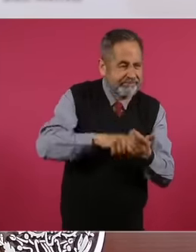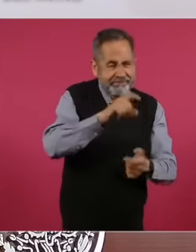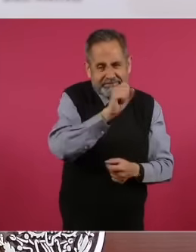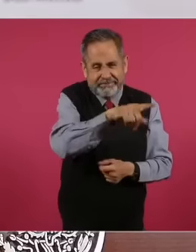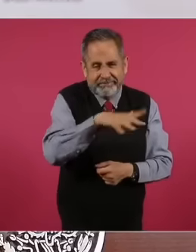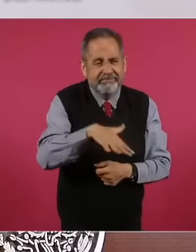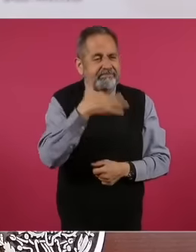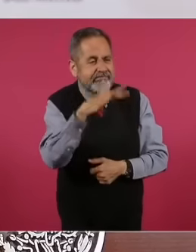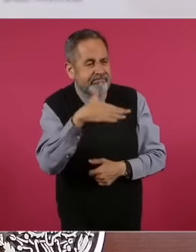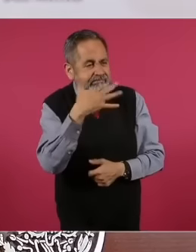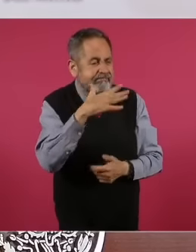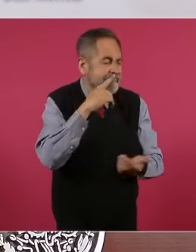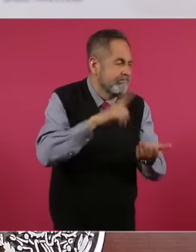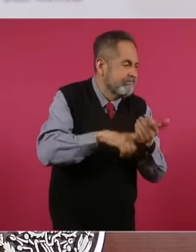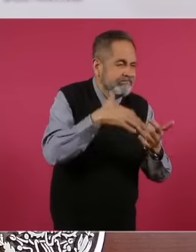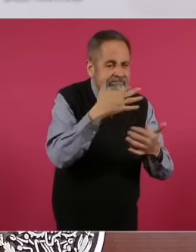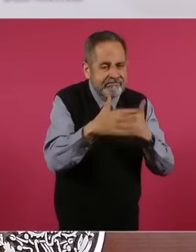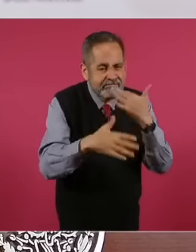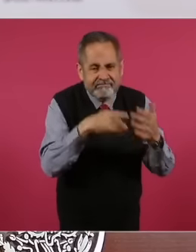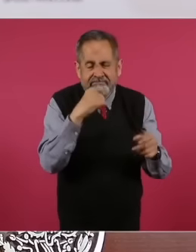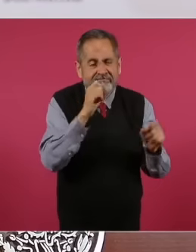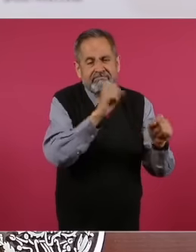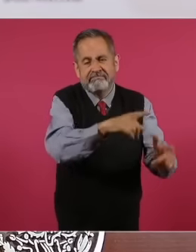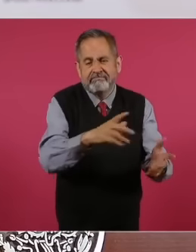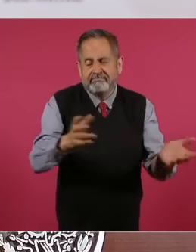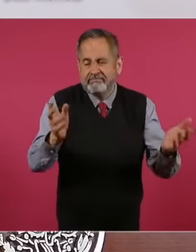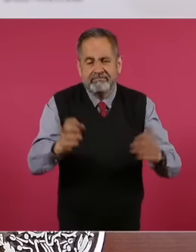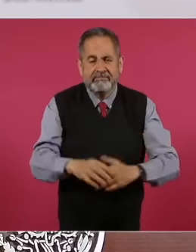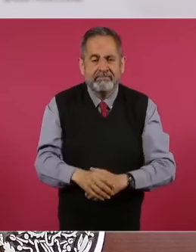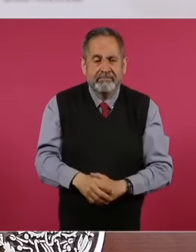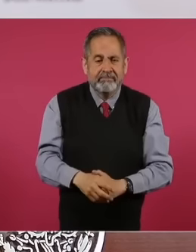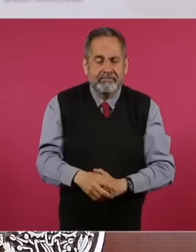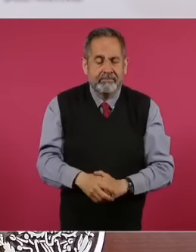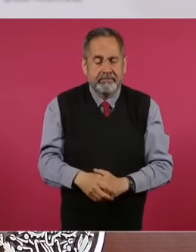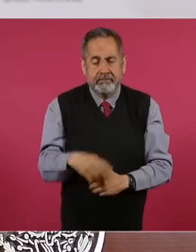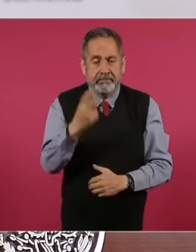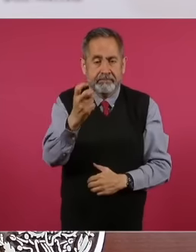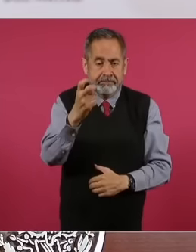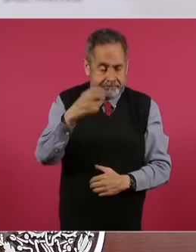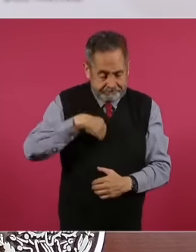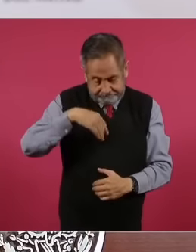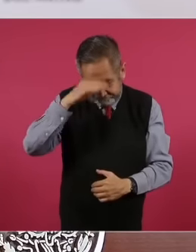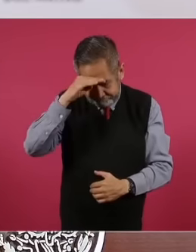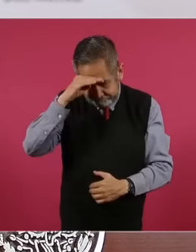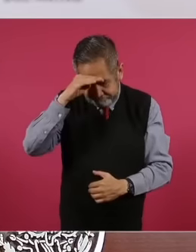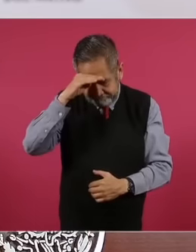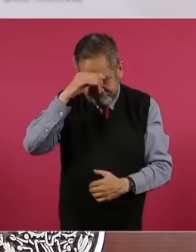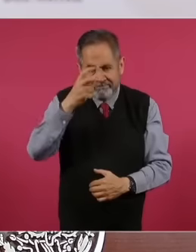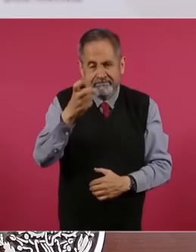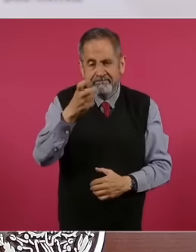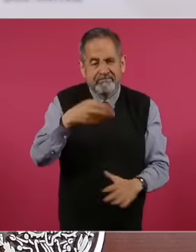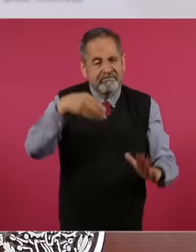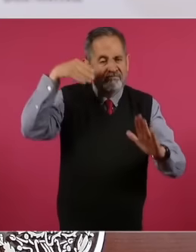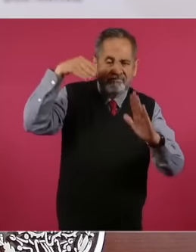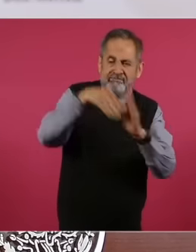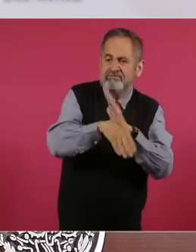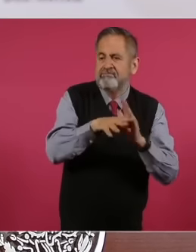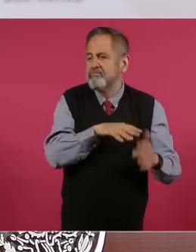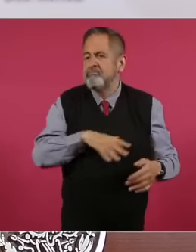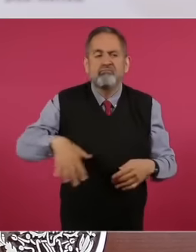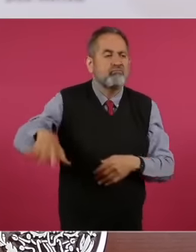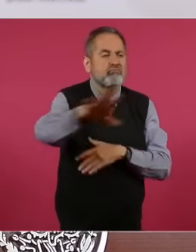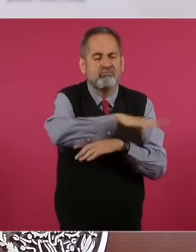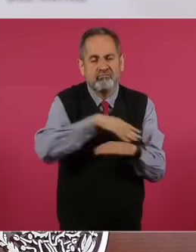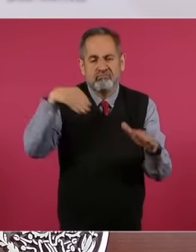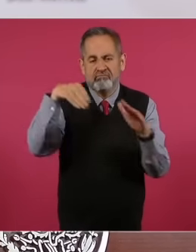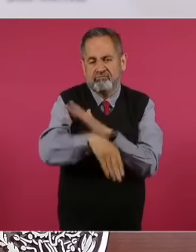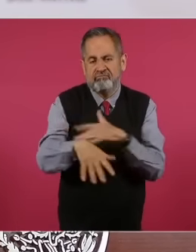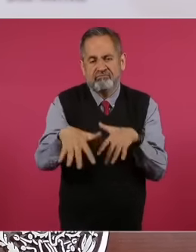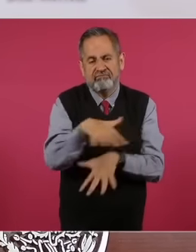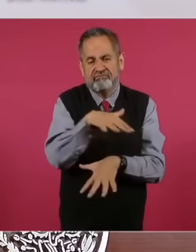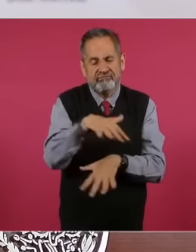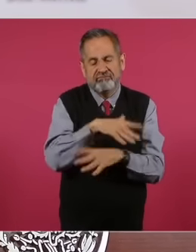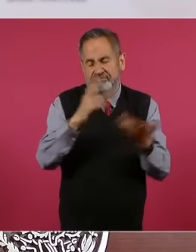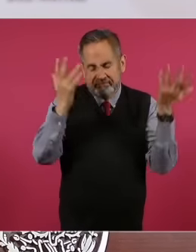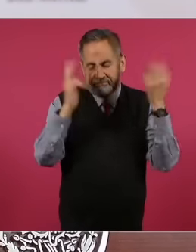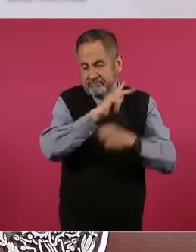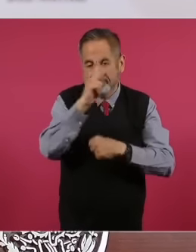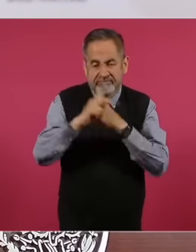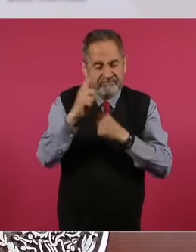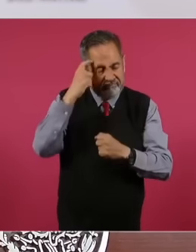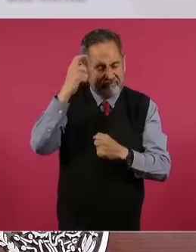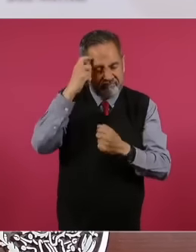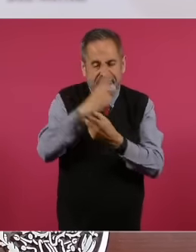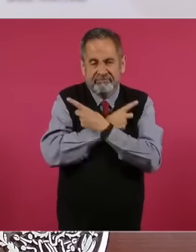corruption that is why our country fell into decadence now